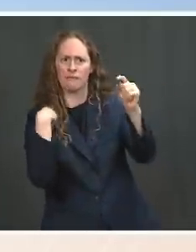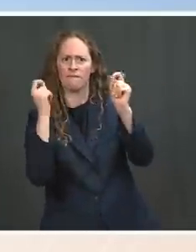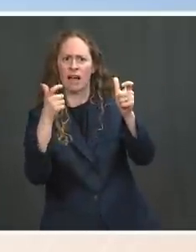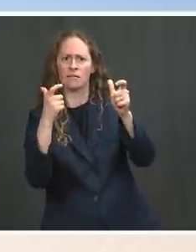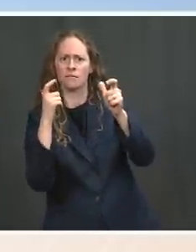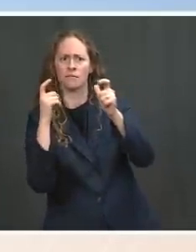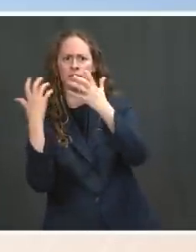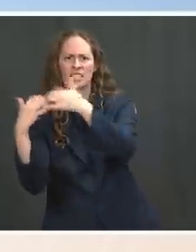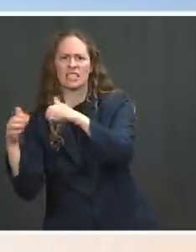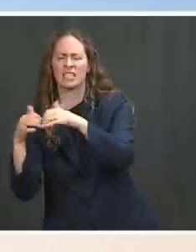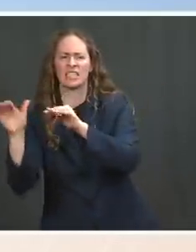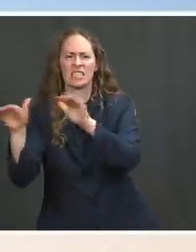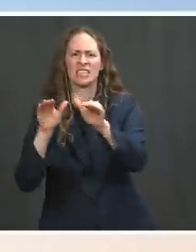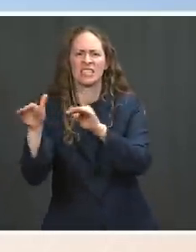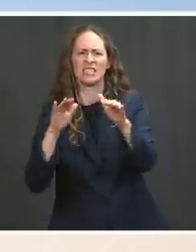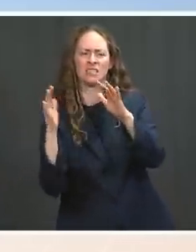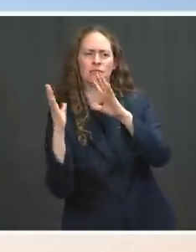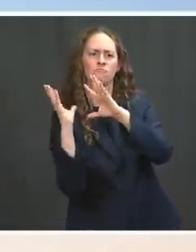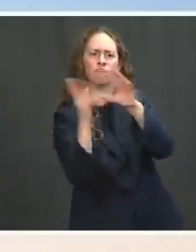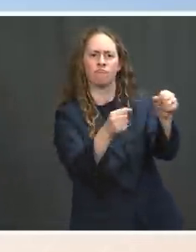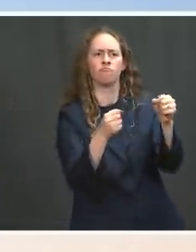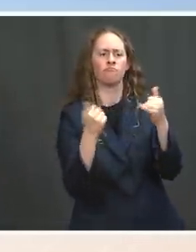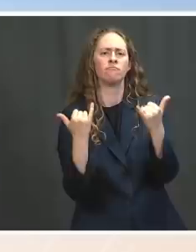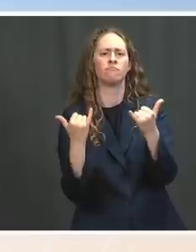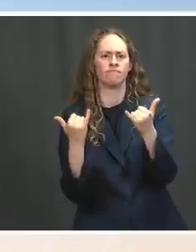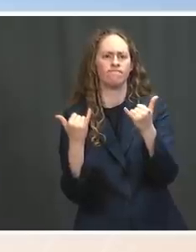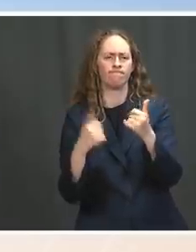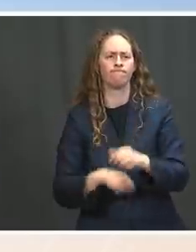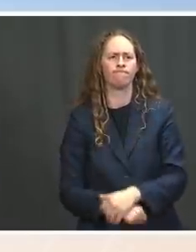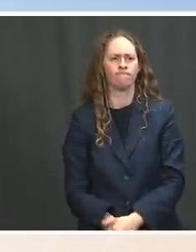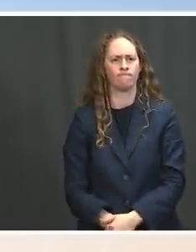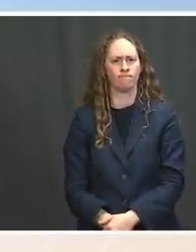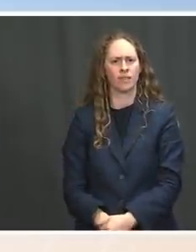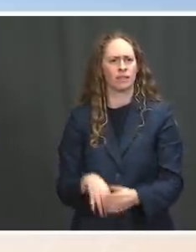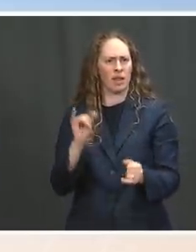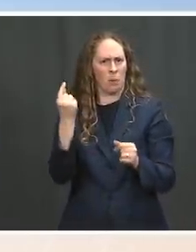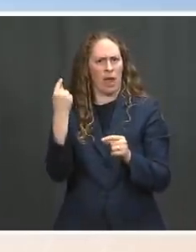and rapidly, according to historic standards, to help put in place contingency plans